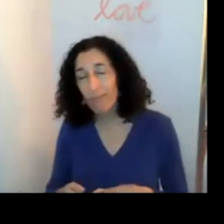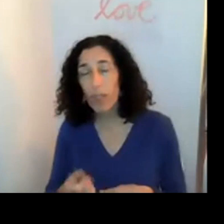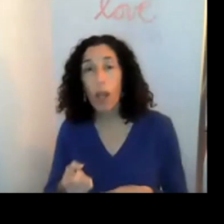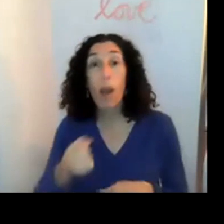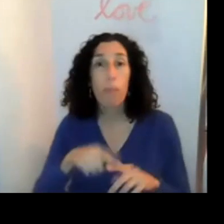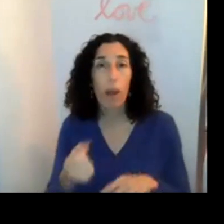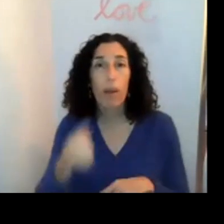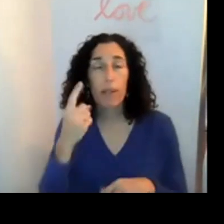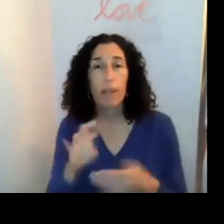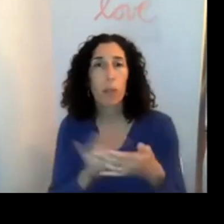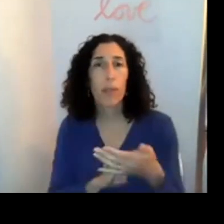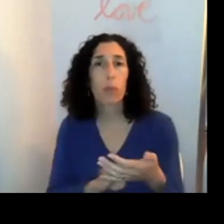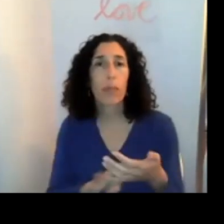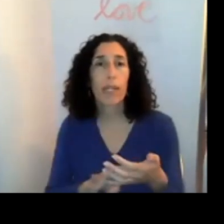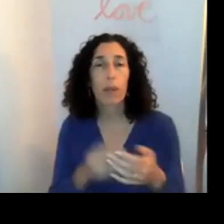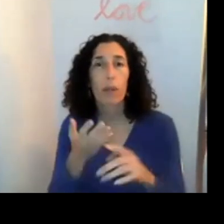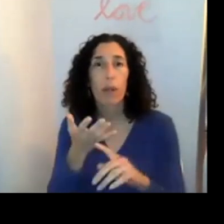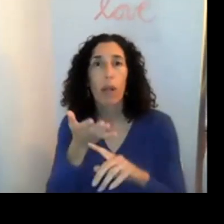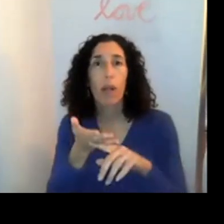[Energetic beats, almost seems like they are